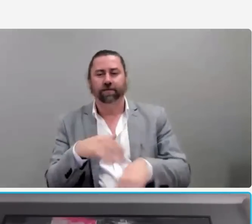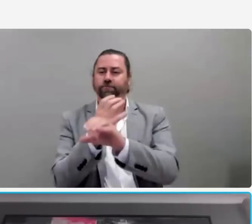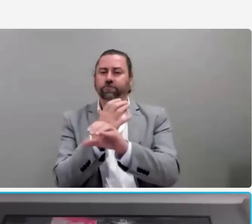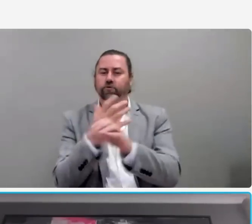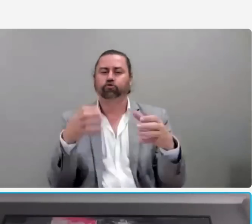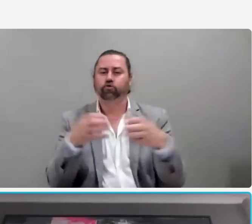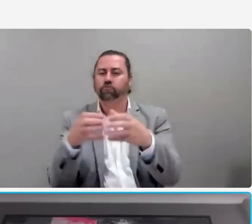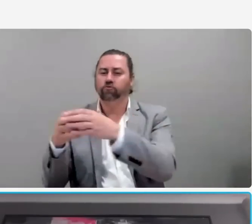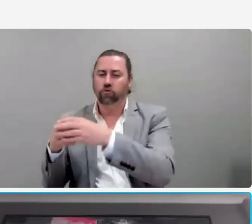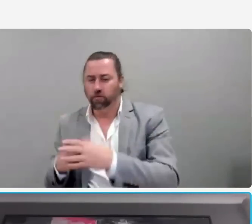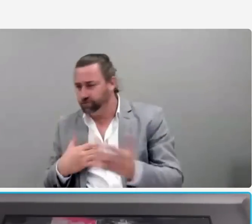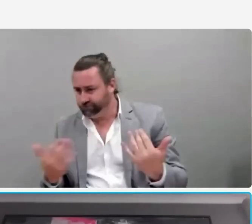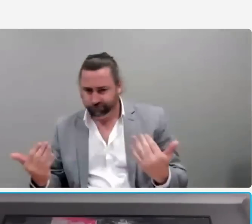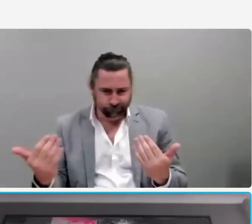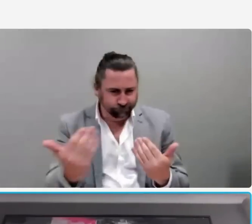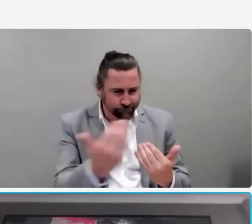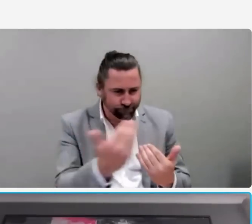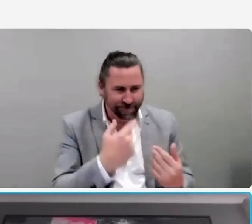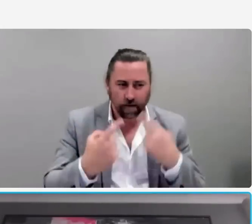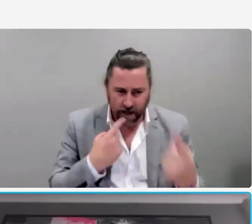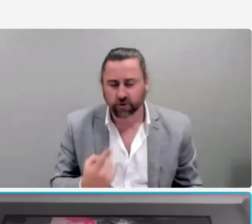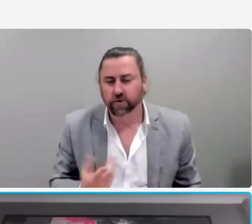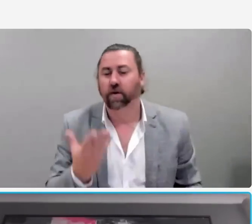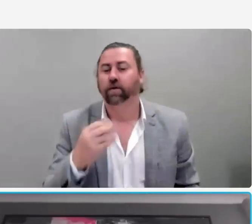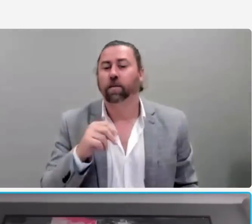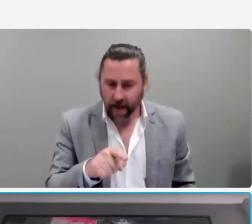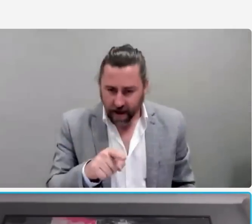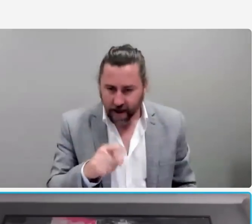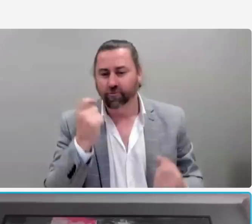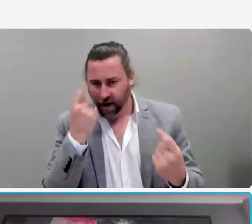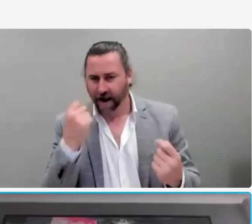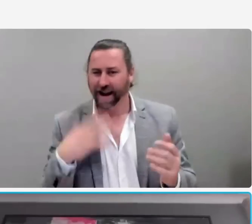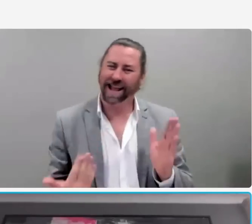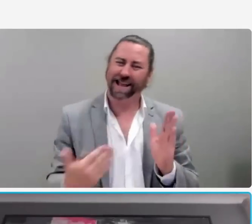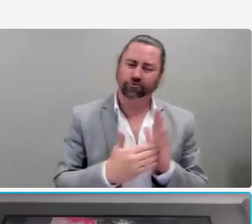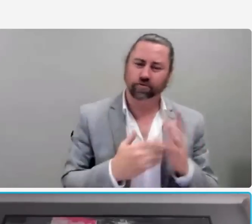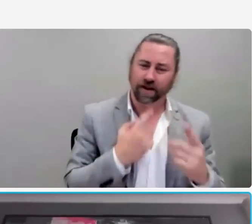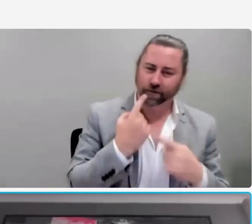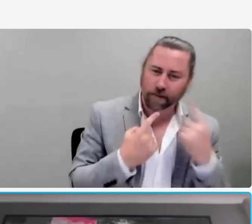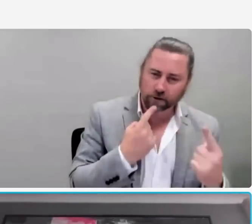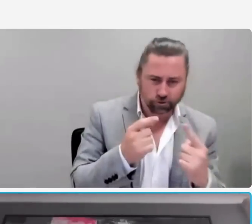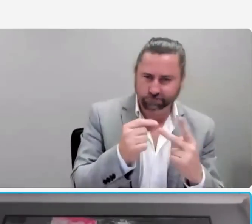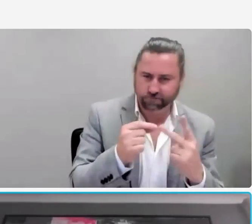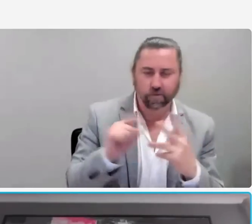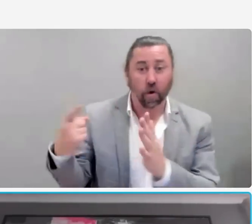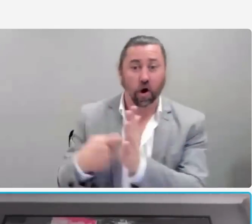Through the process the evaluation identified additional content was needed in the focus areas identified by the Royal Commission.